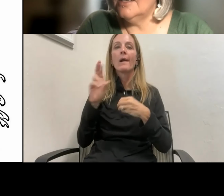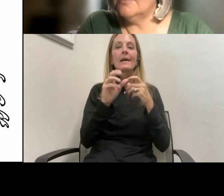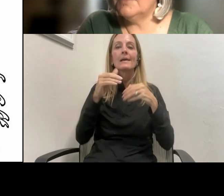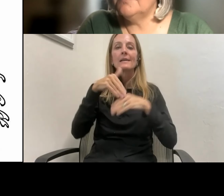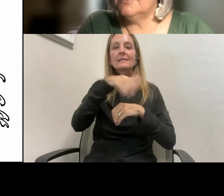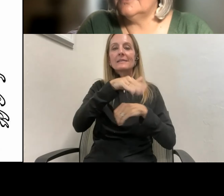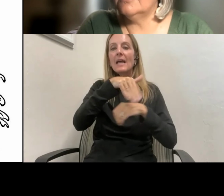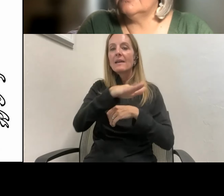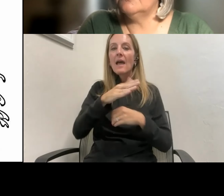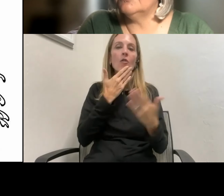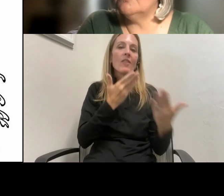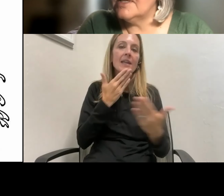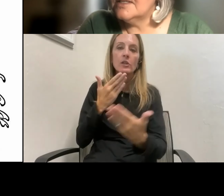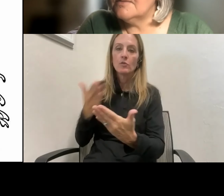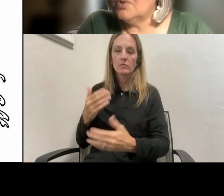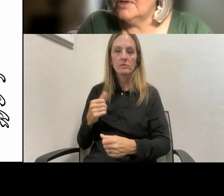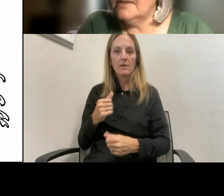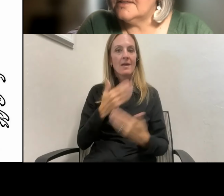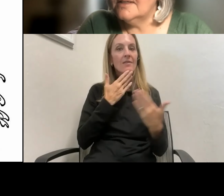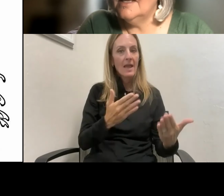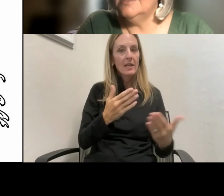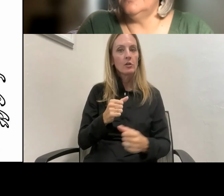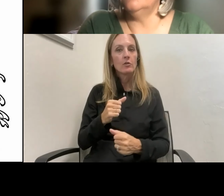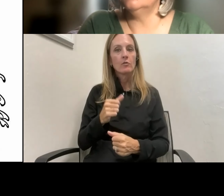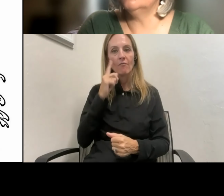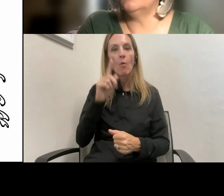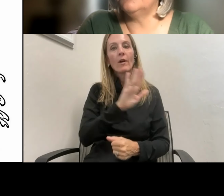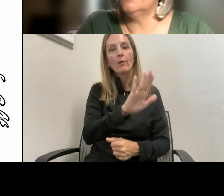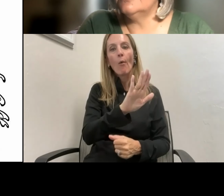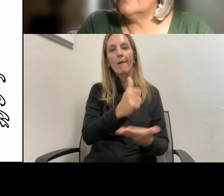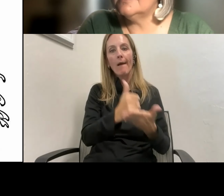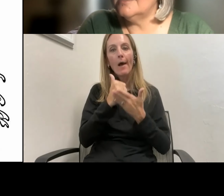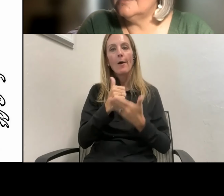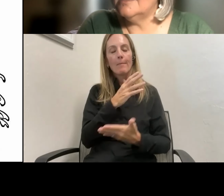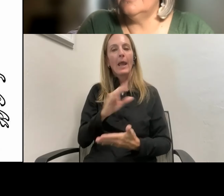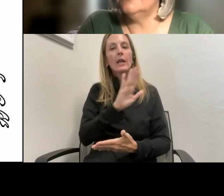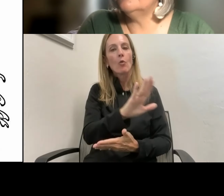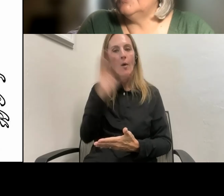our people your voice is important and this is what we heard you say and then this month,